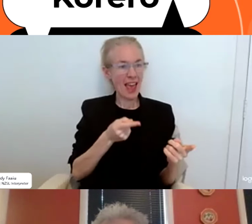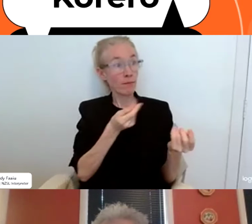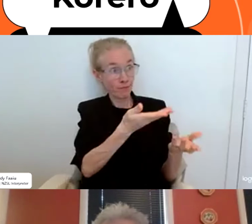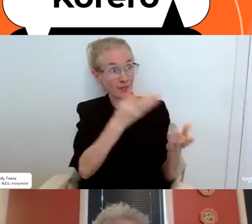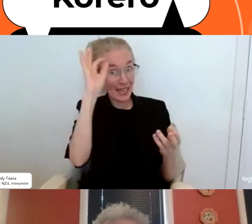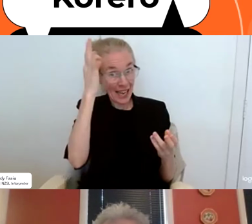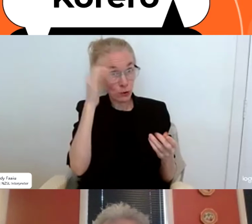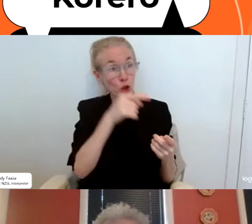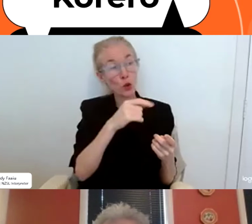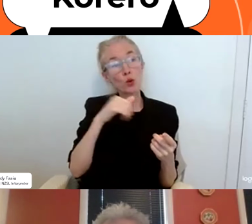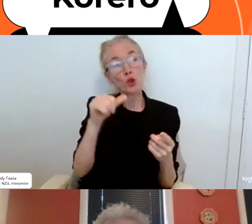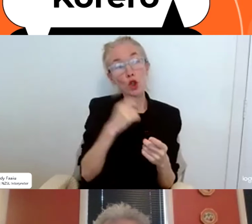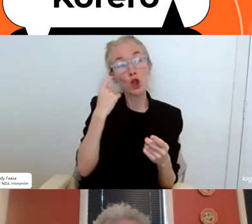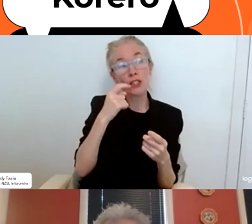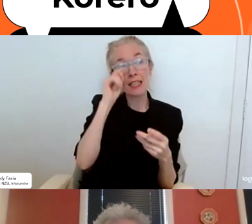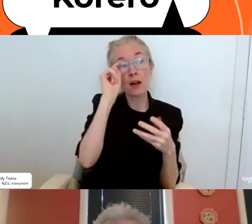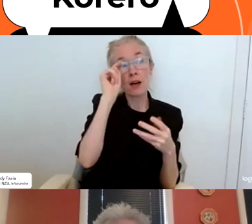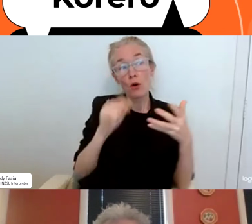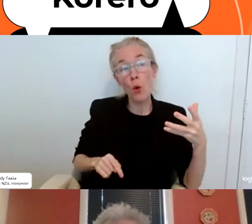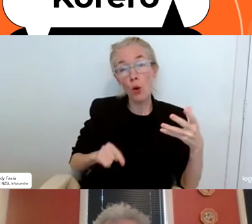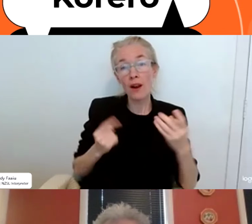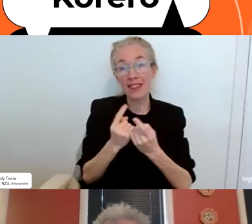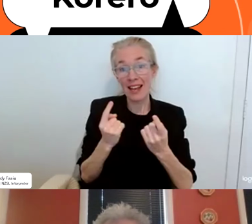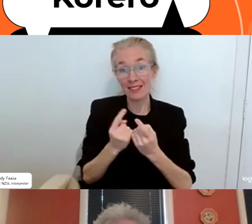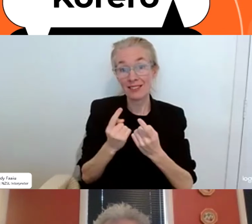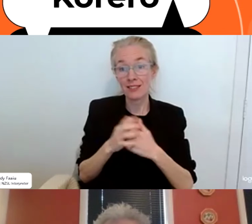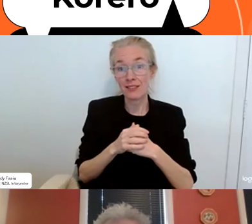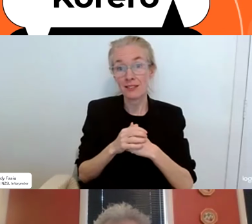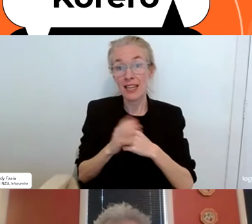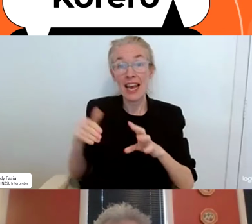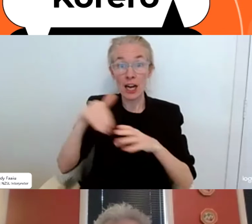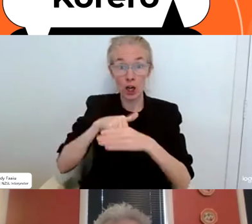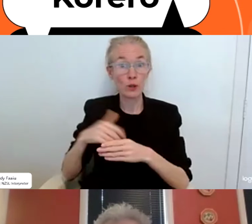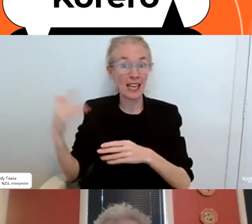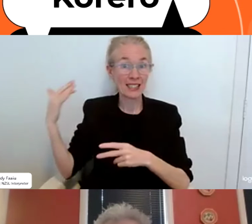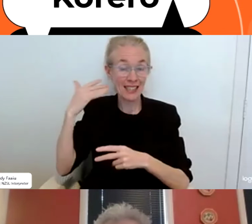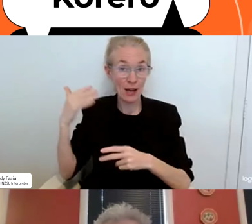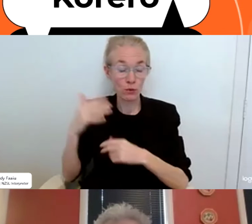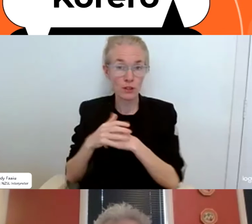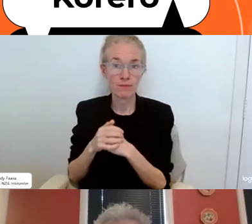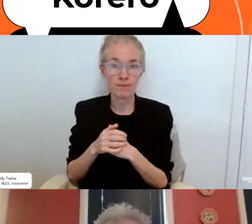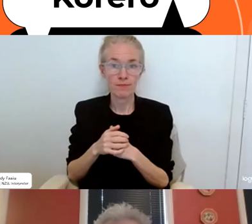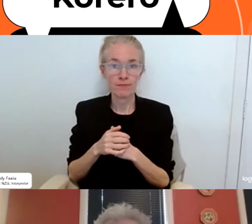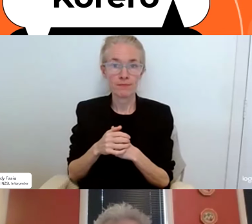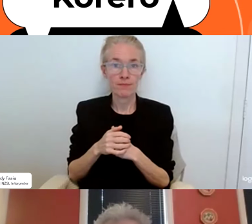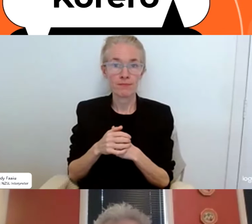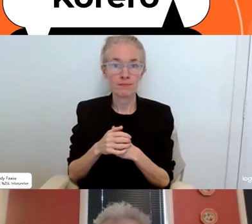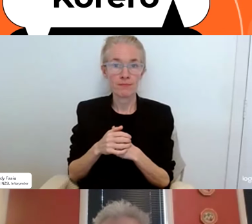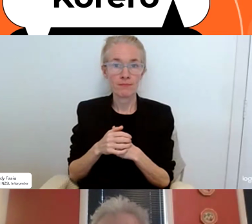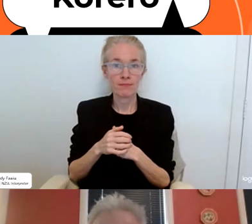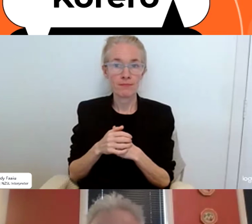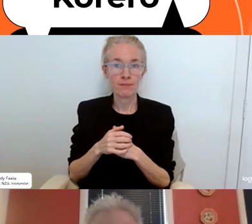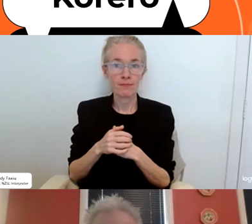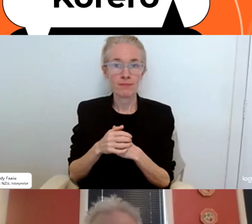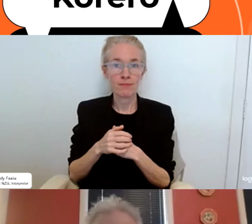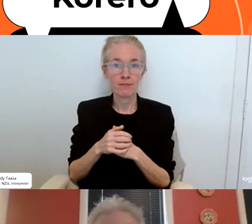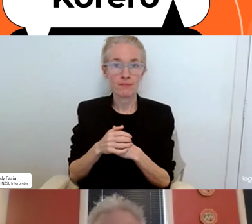take it for granted that the people doing the design elements necessarily